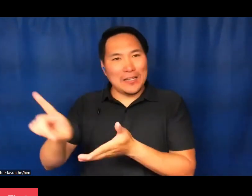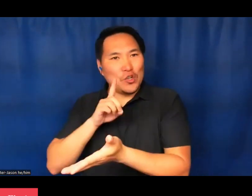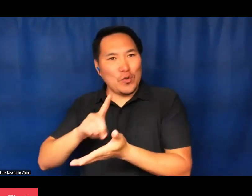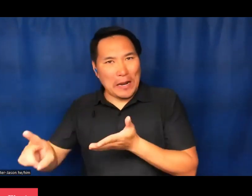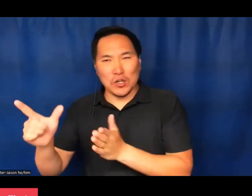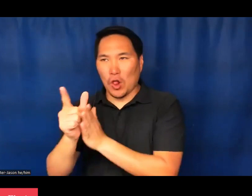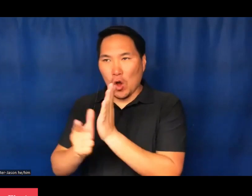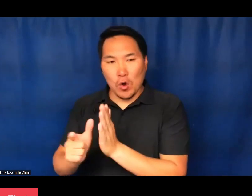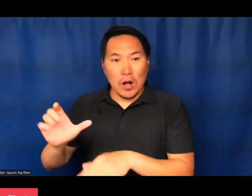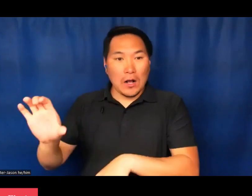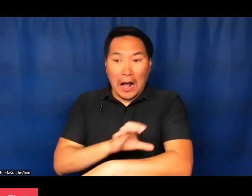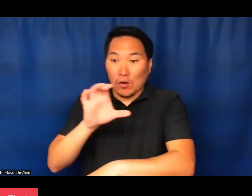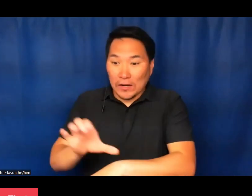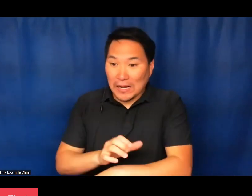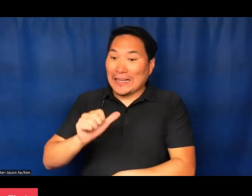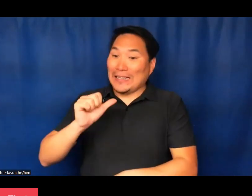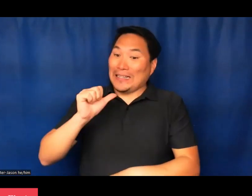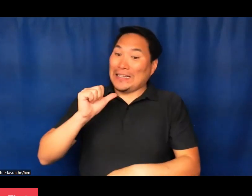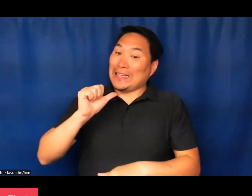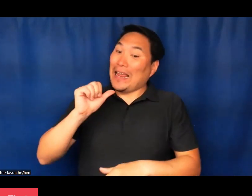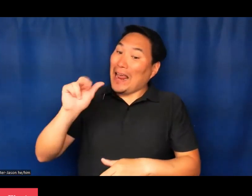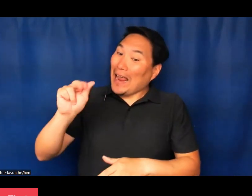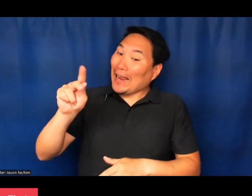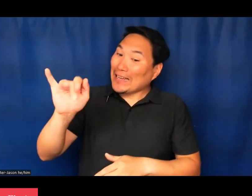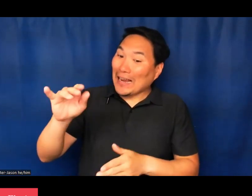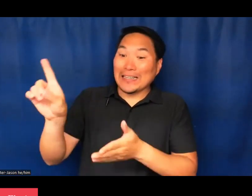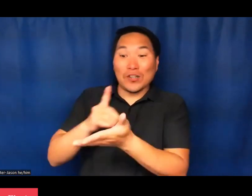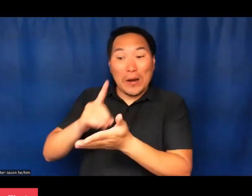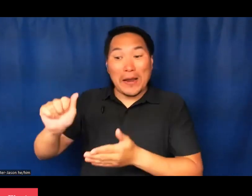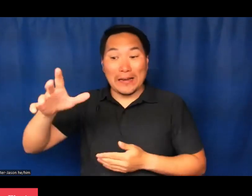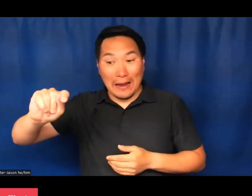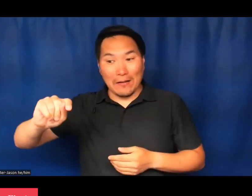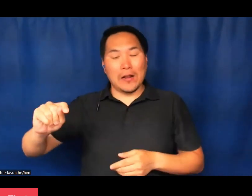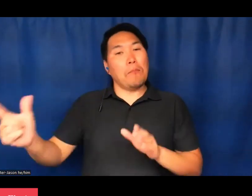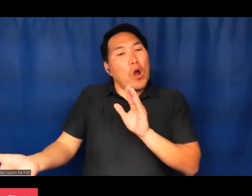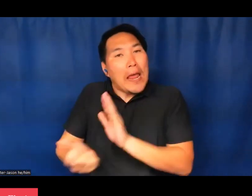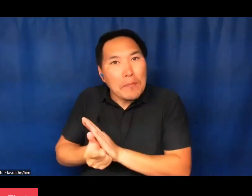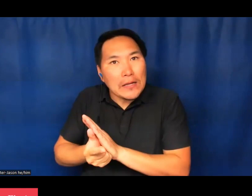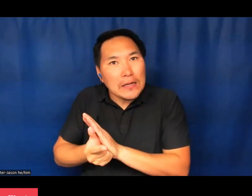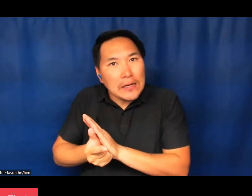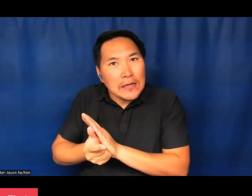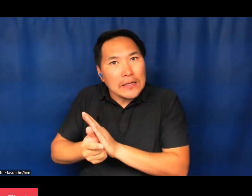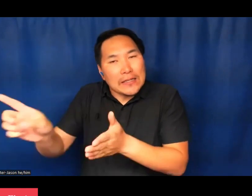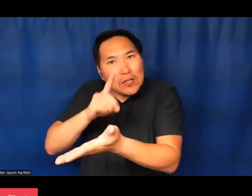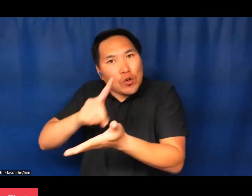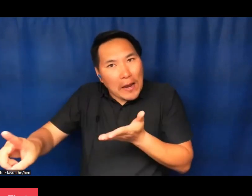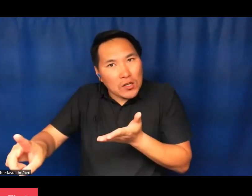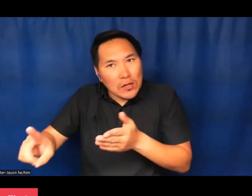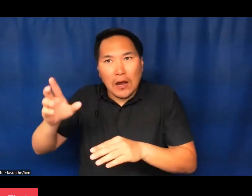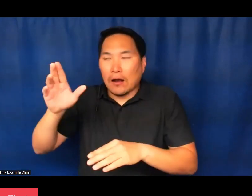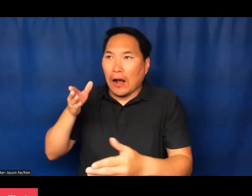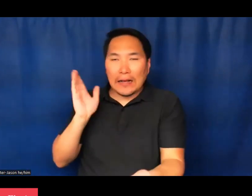shop that prohibits discrimination against gays, lesbian, and sexual onerous.